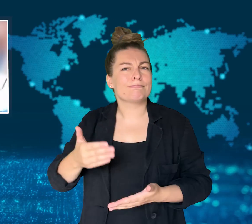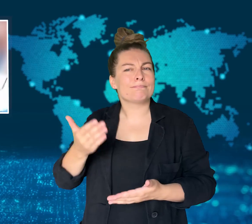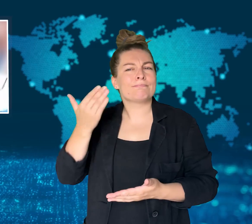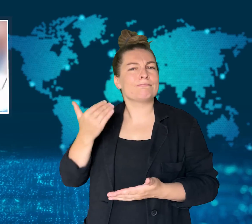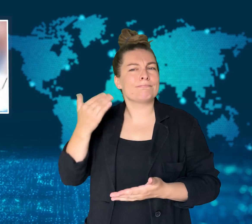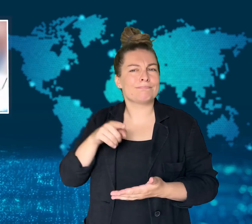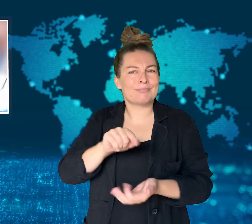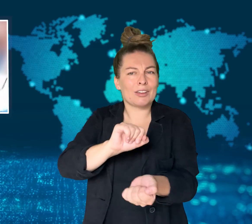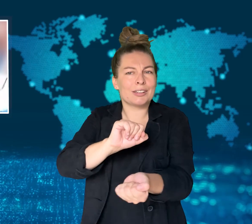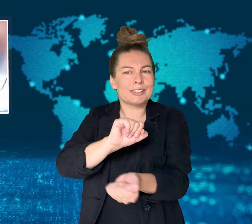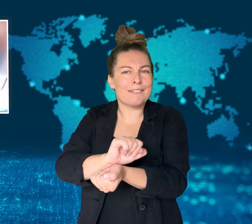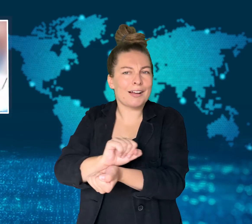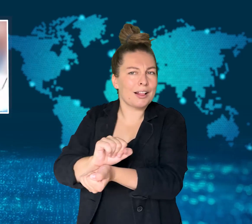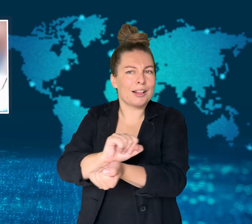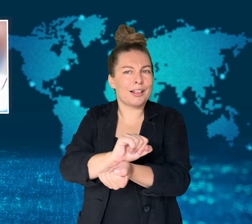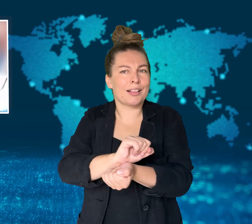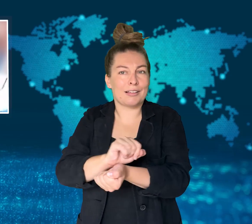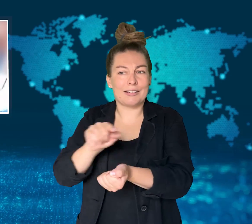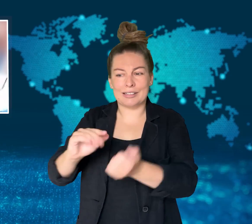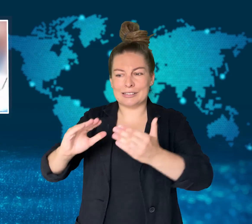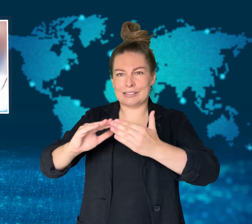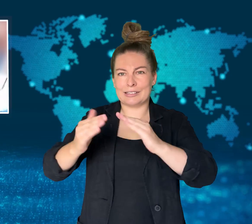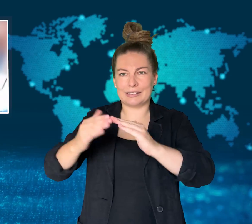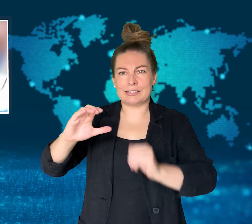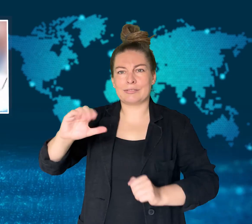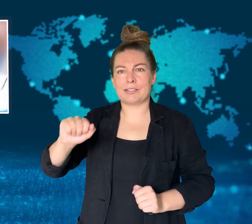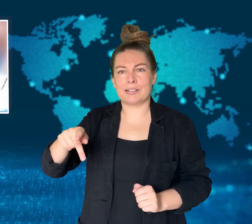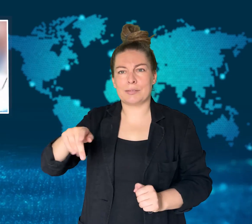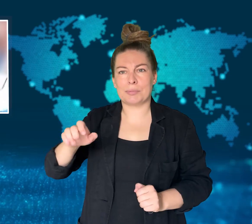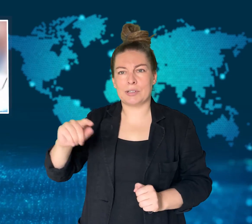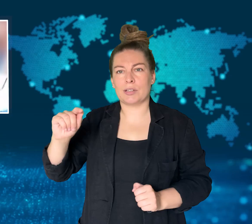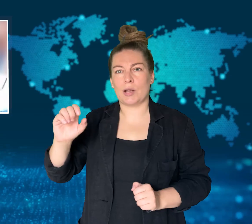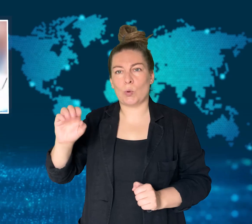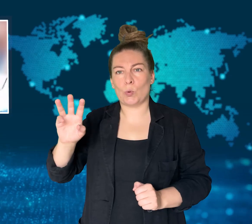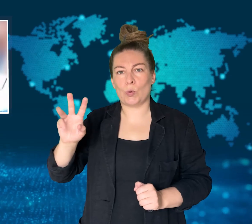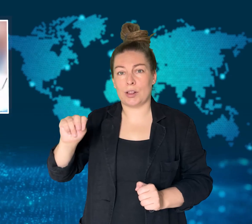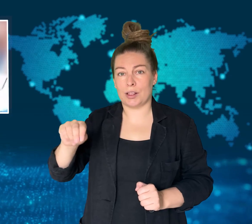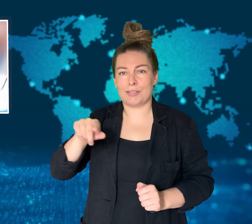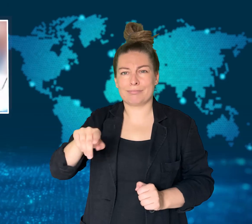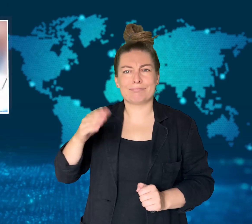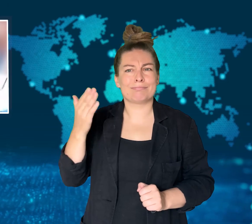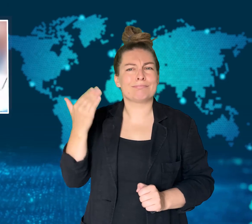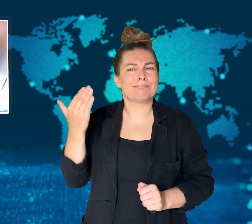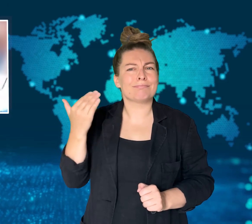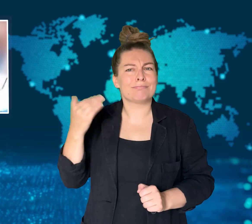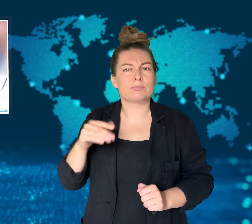Slavery in Cape Town dates back to the 1650s when the Dutch colonists lived